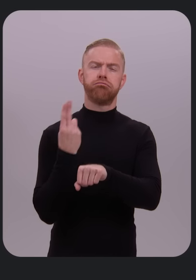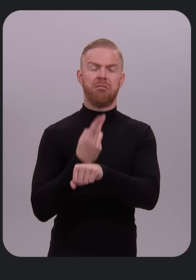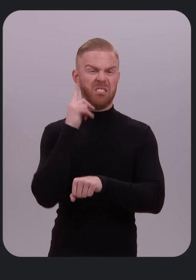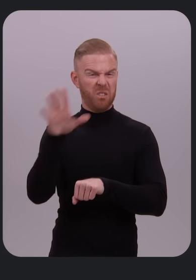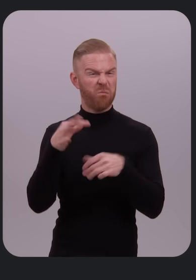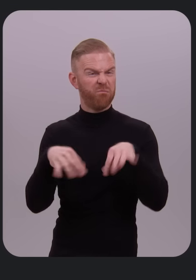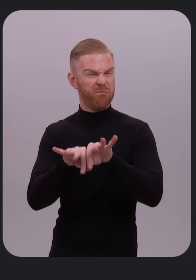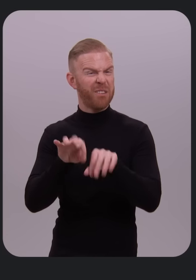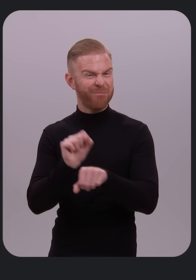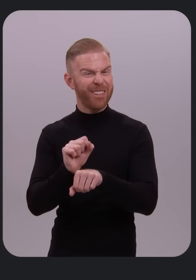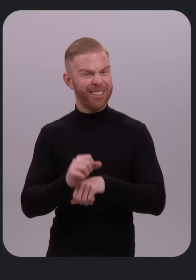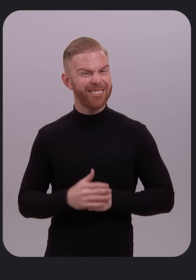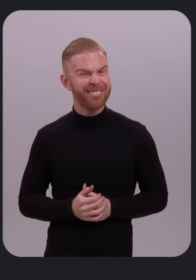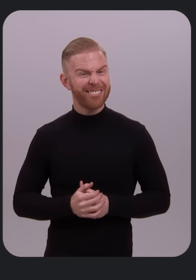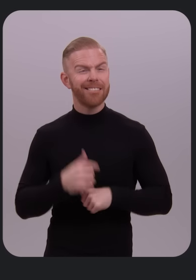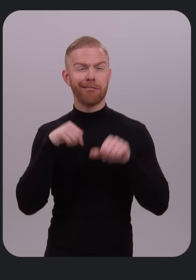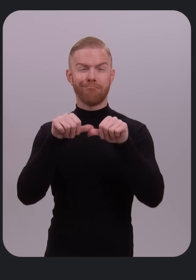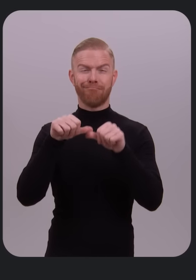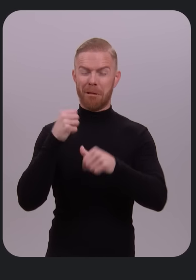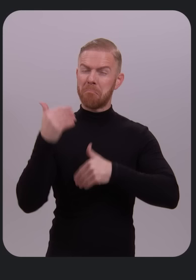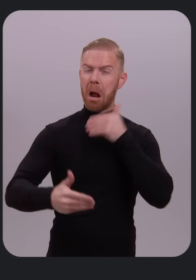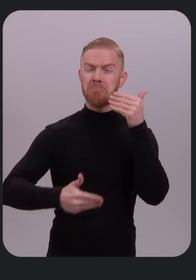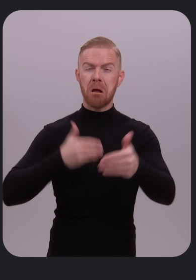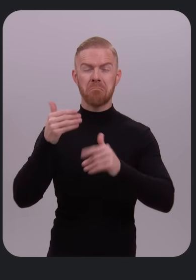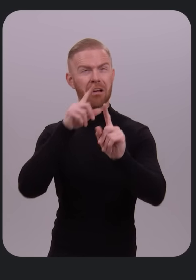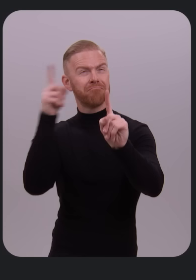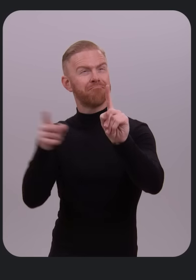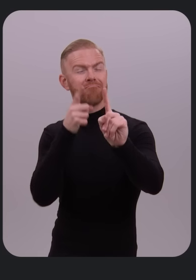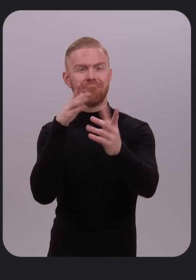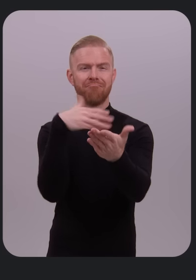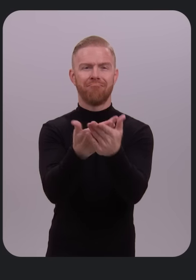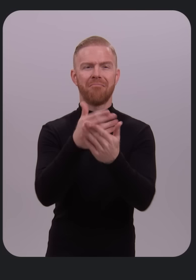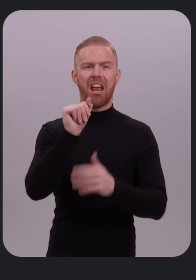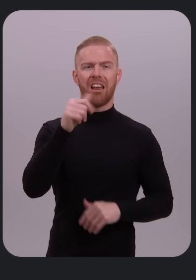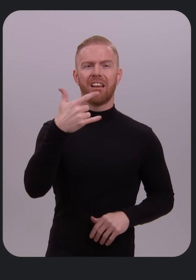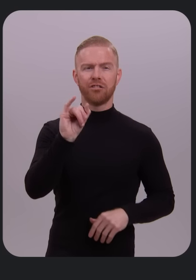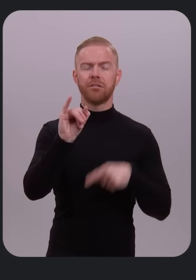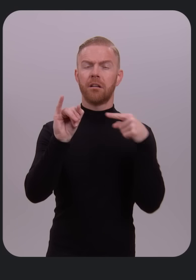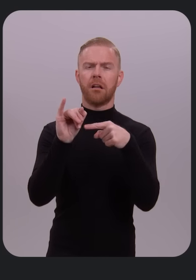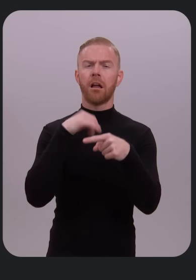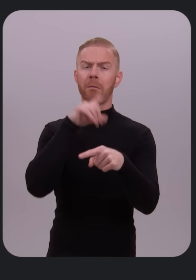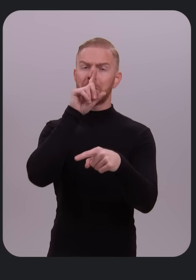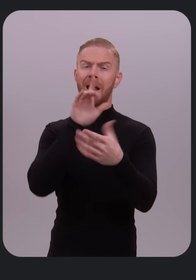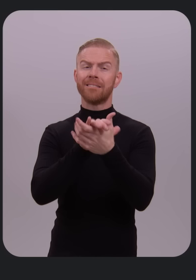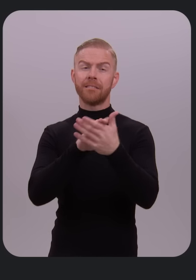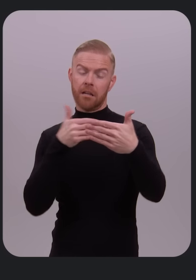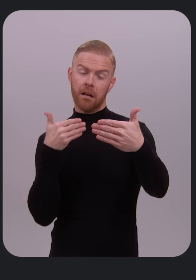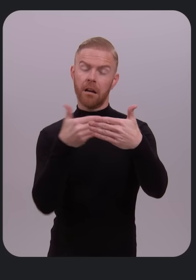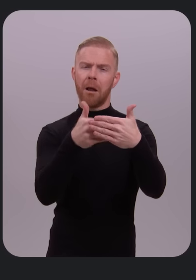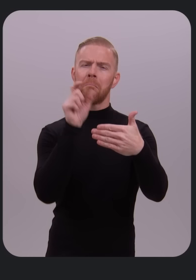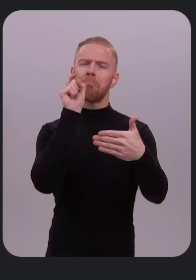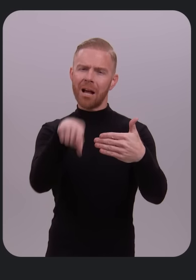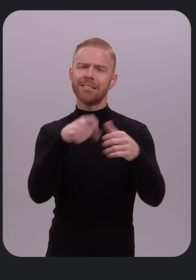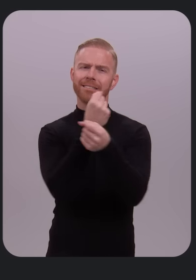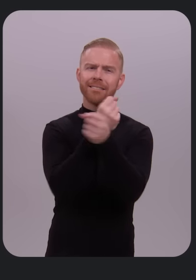As we continue to make progress towards AGI, I've always believed, if done safely and responsibly, it has the potential